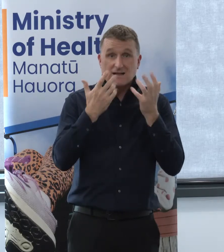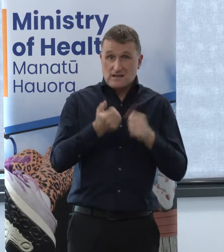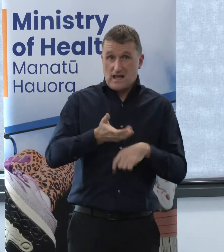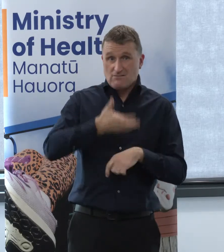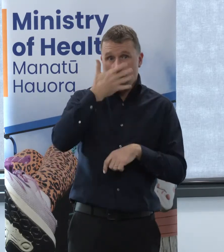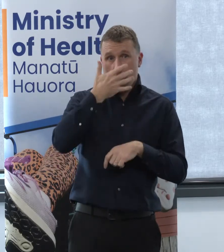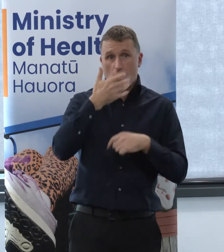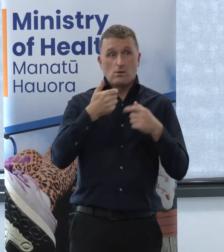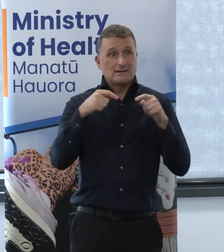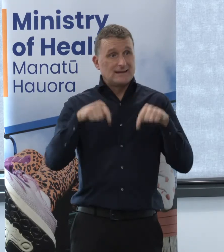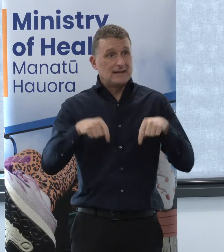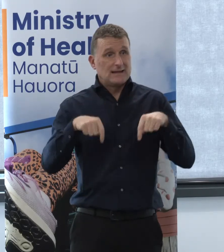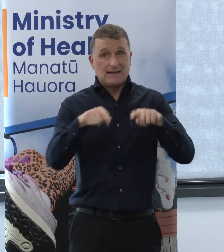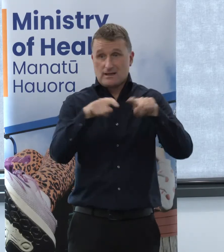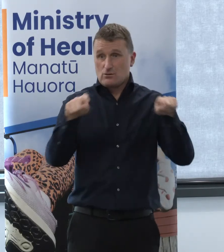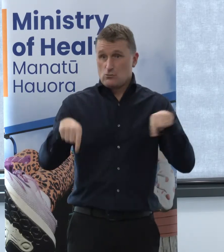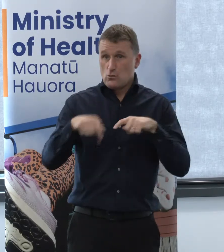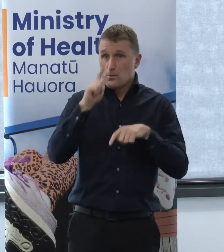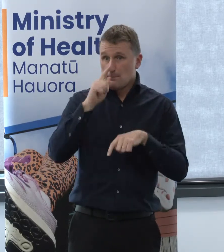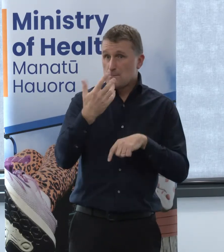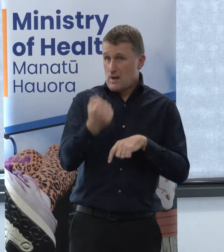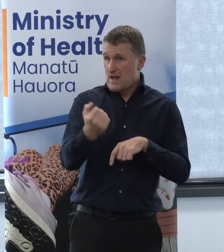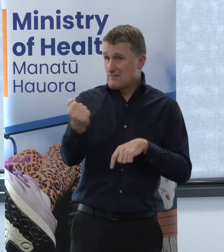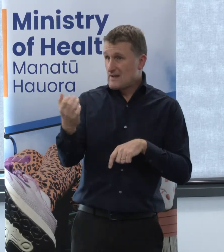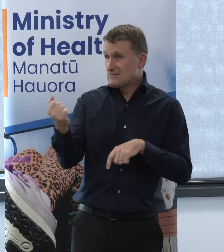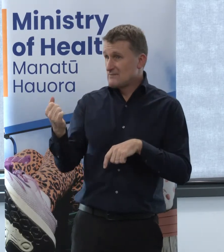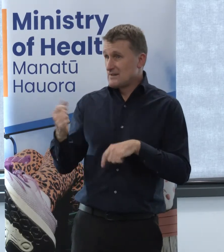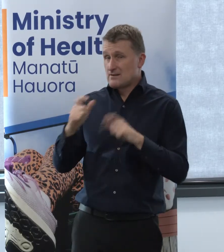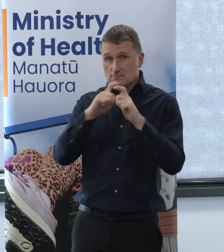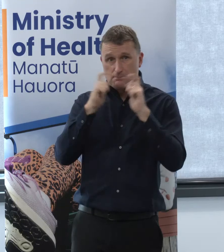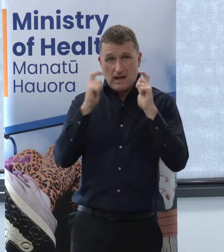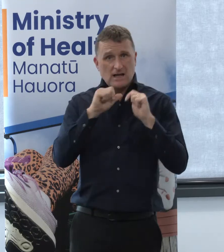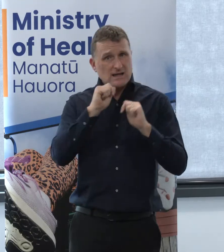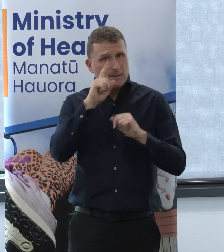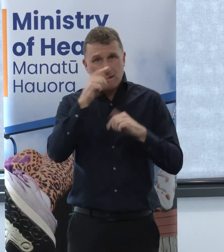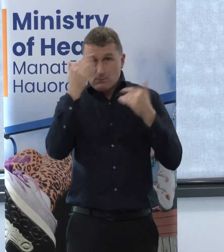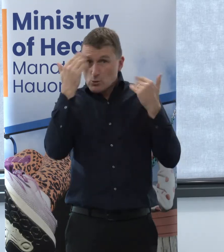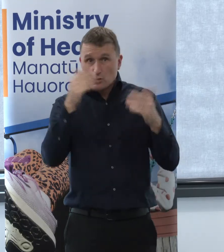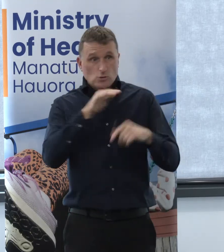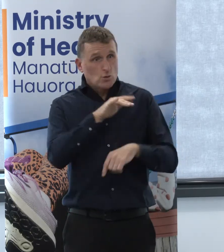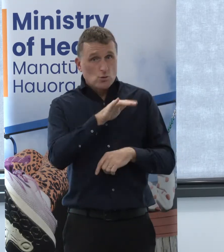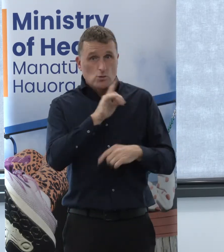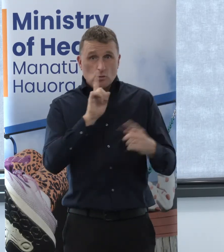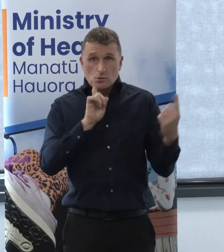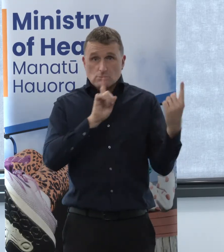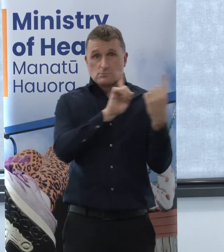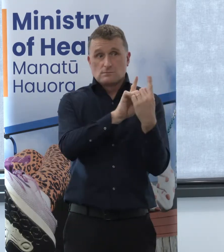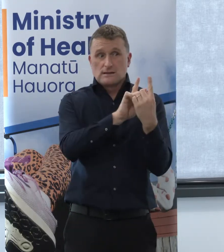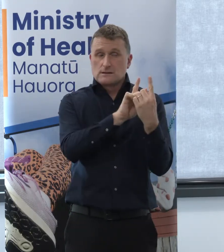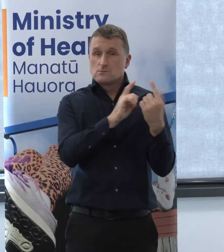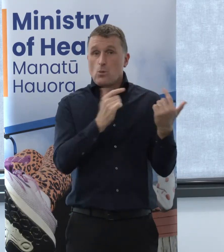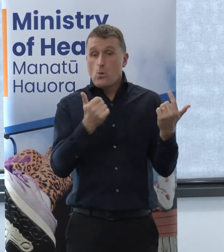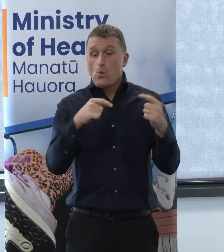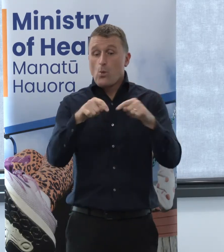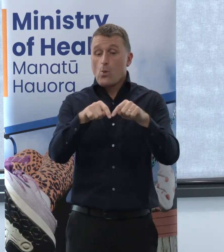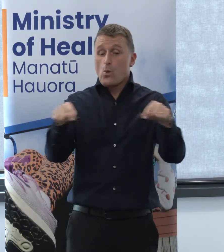Secondly, we are modelling that behaviour, I can see that in the room.